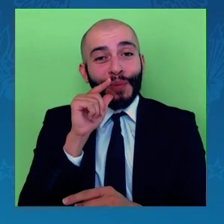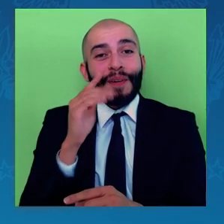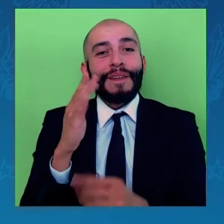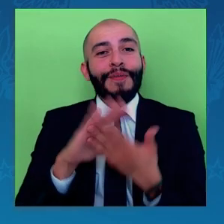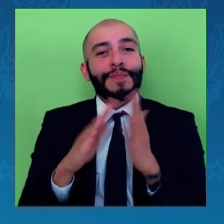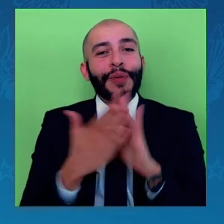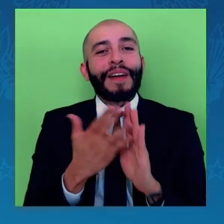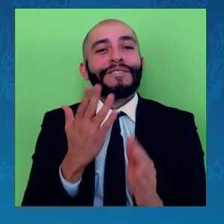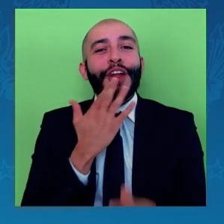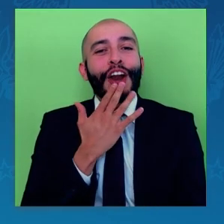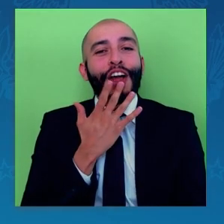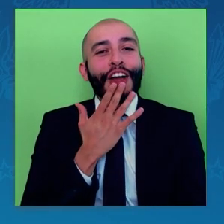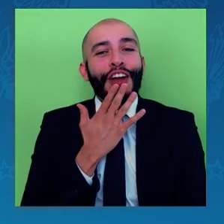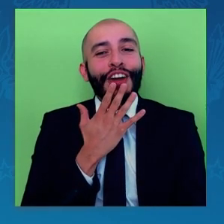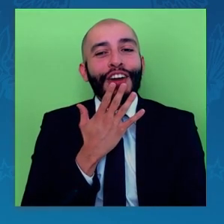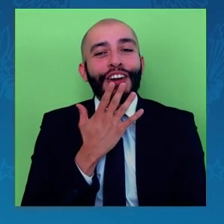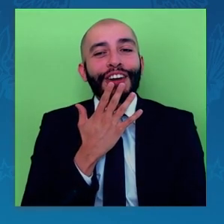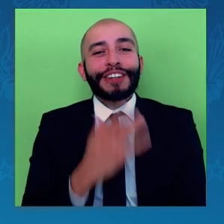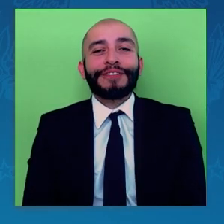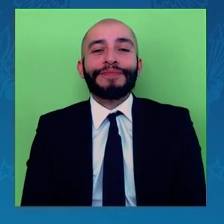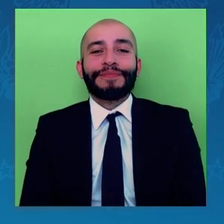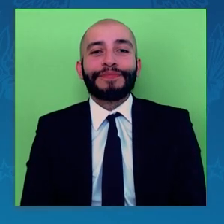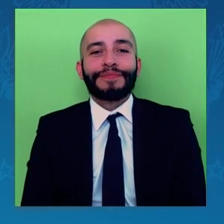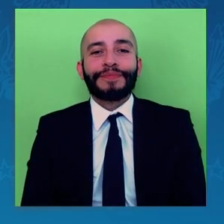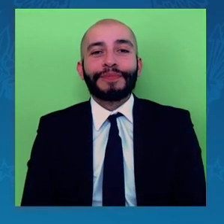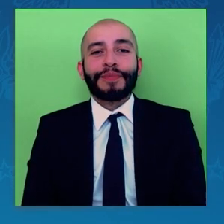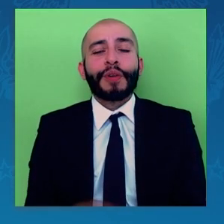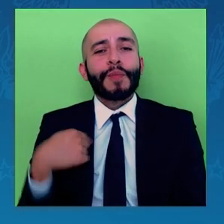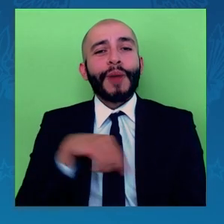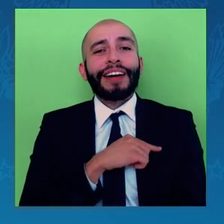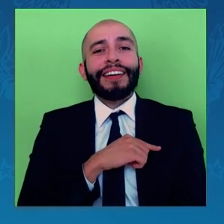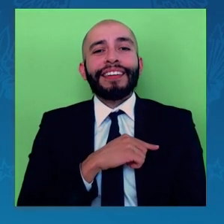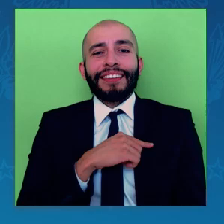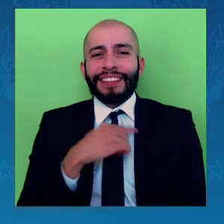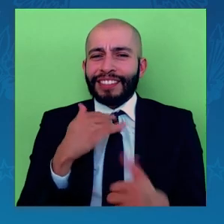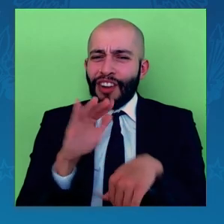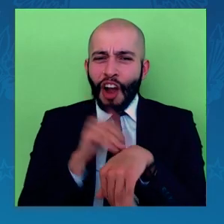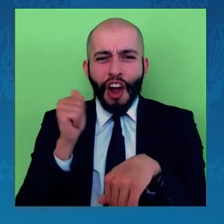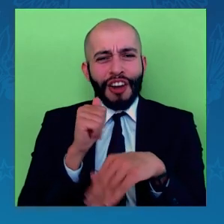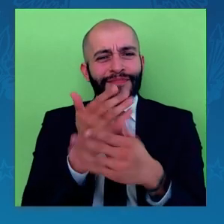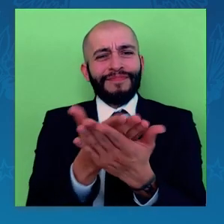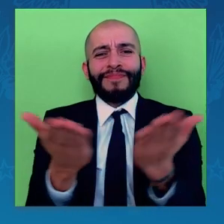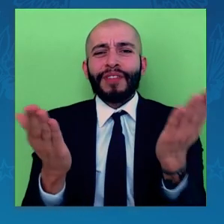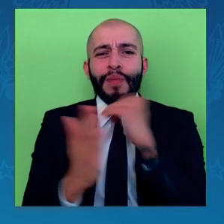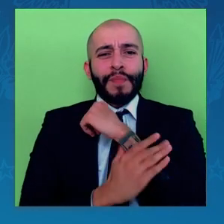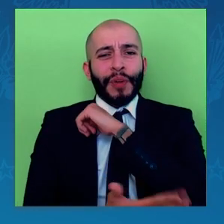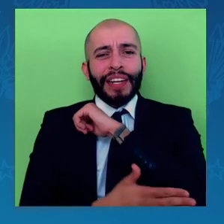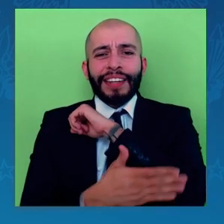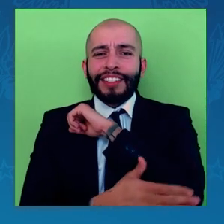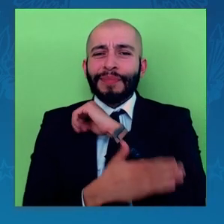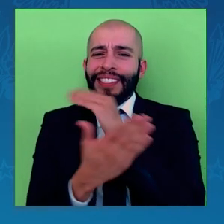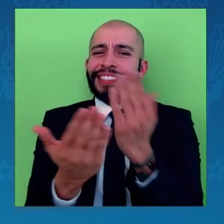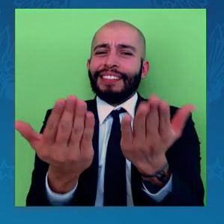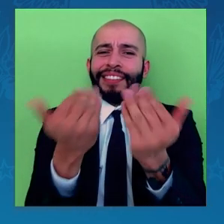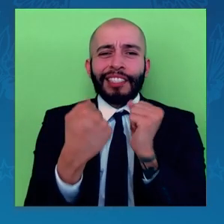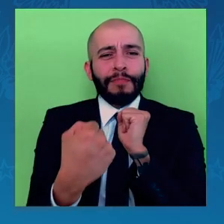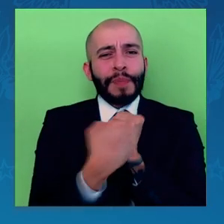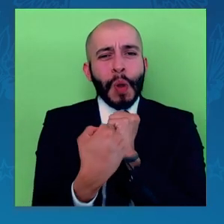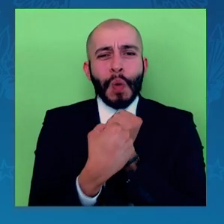and we called on our entire nation. Join us in our effort to close the gaps in vaccination rates